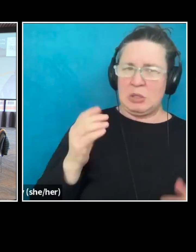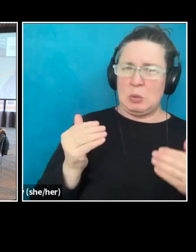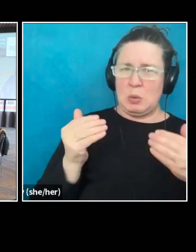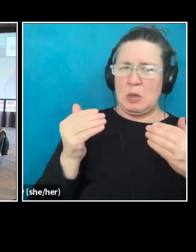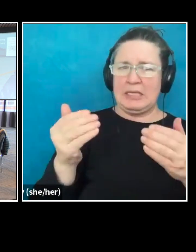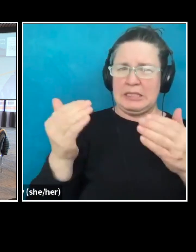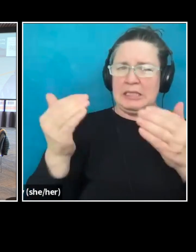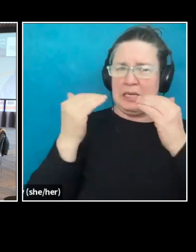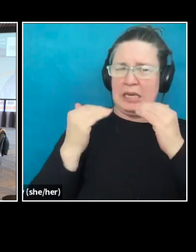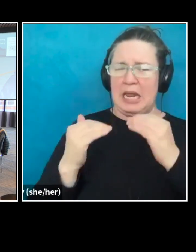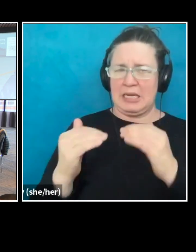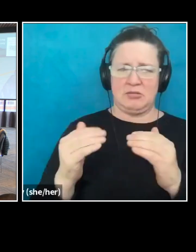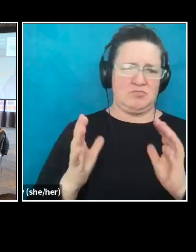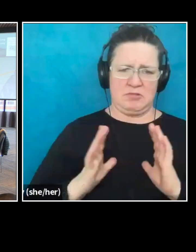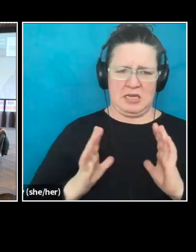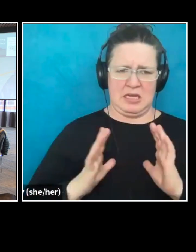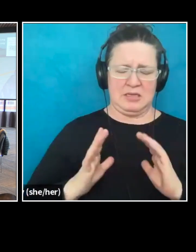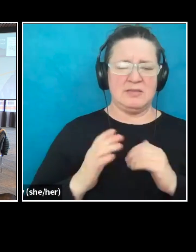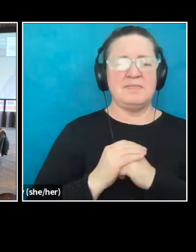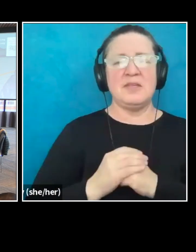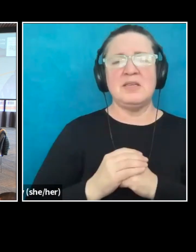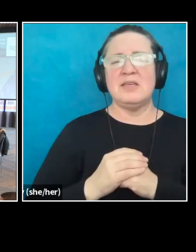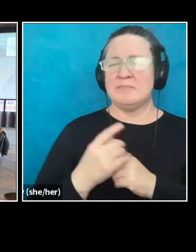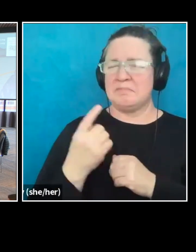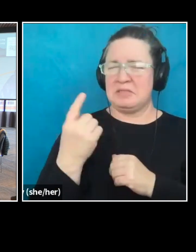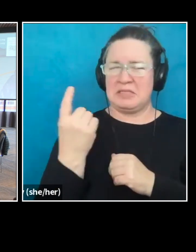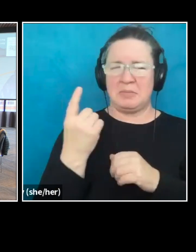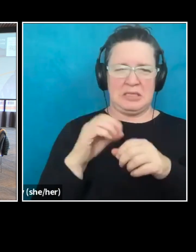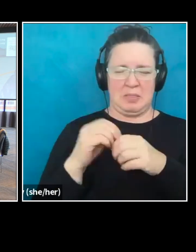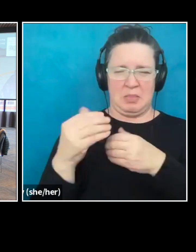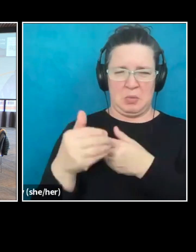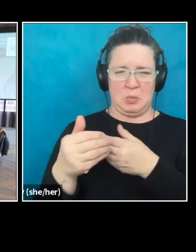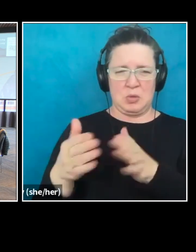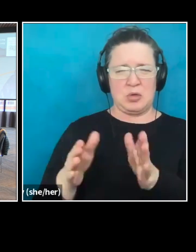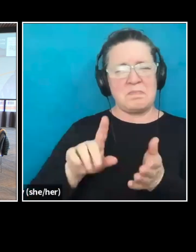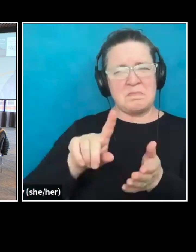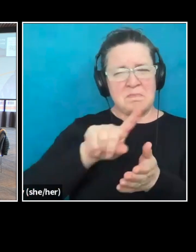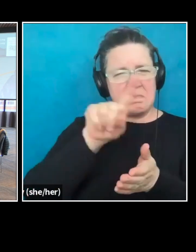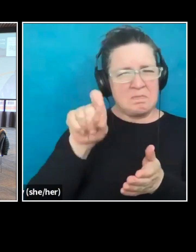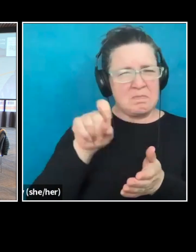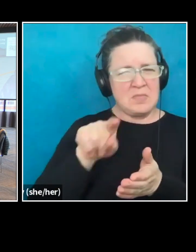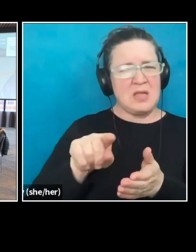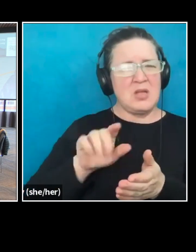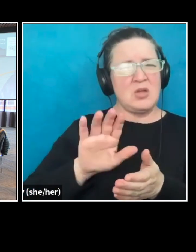Um, you one of your slides you asked about how do we make non-driving more visible and one of the